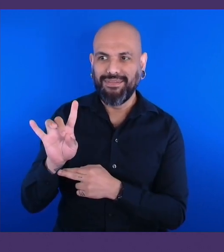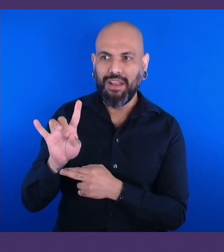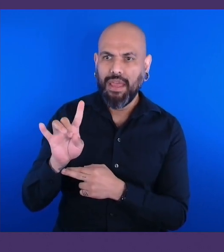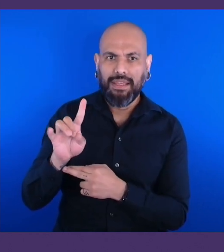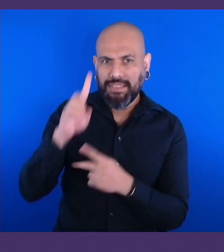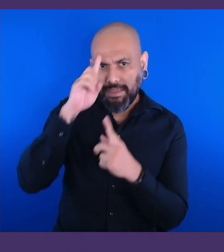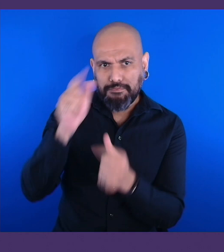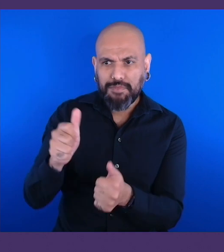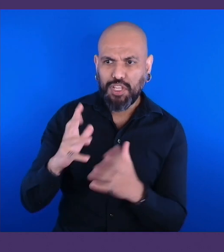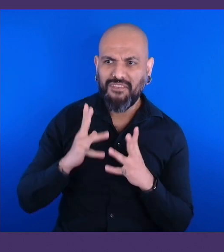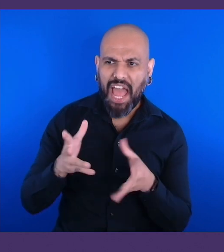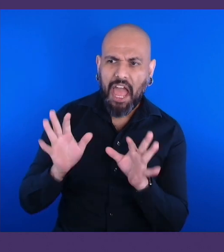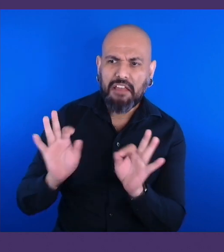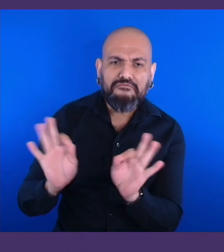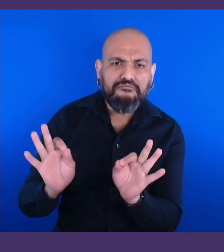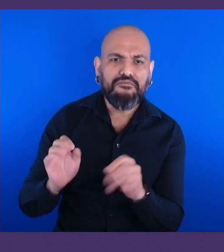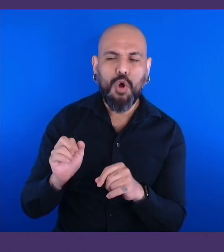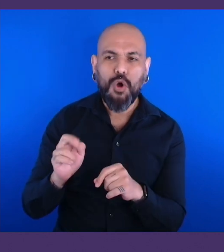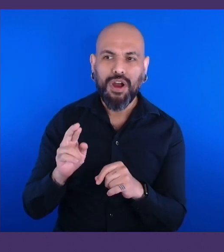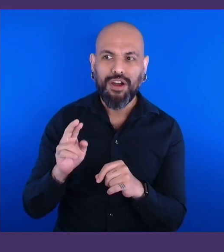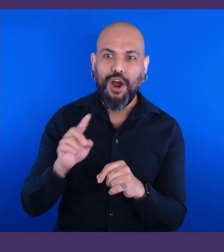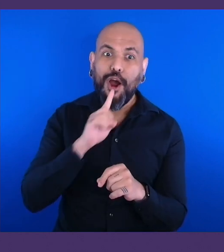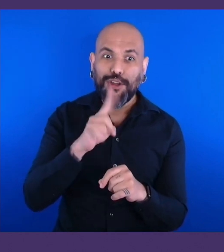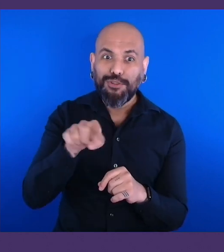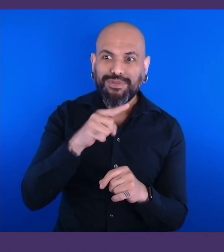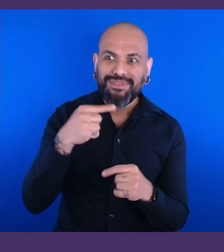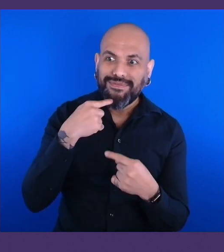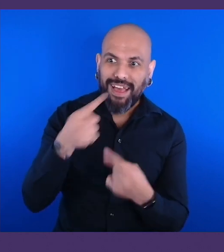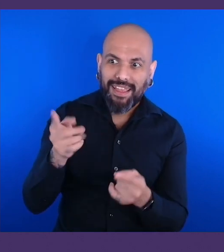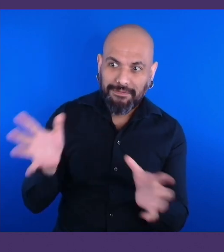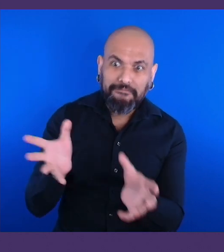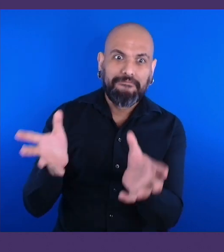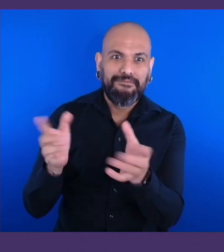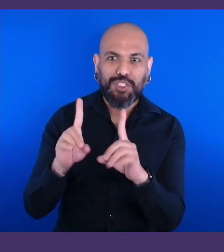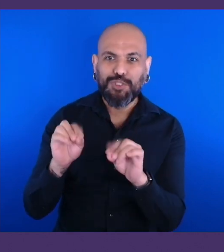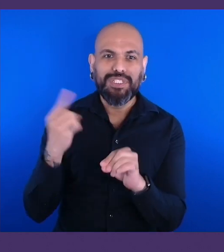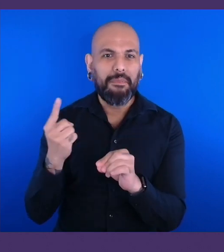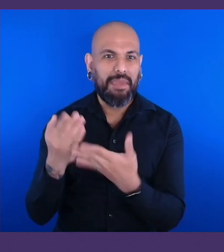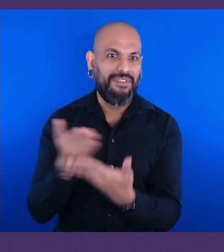or are you telling them to do some things in the meantime? Léonie Watson: No, I mean, our philosophy has always been